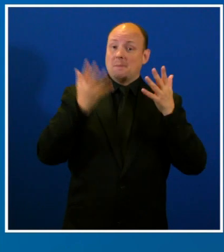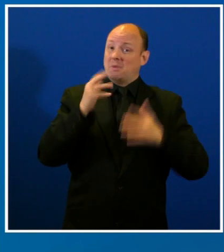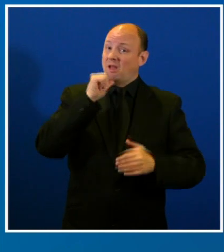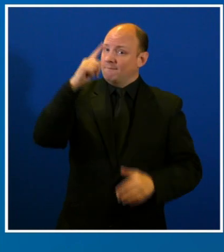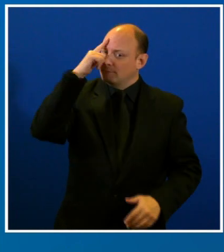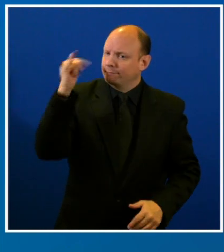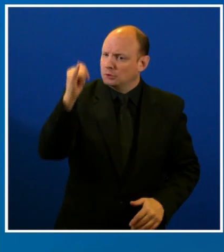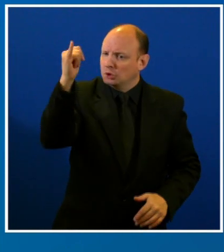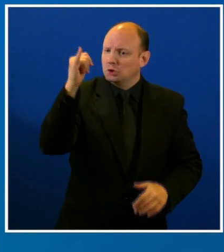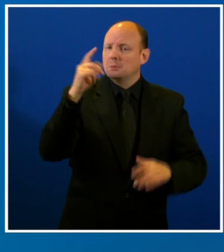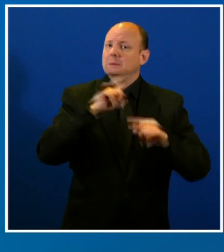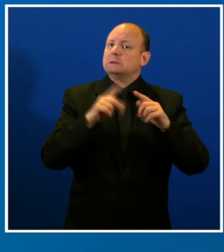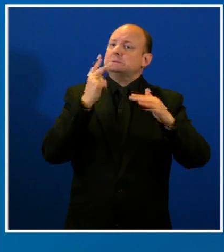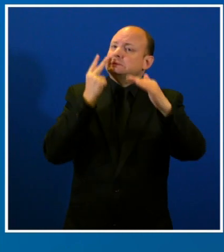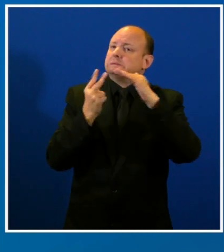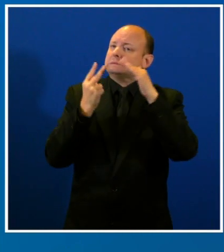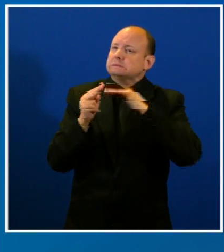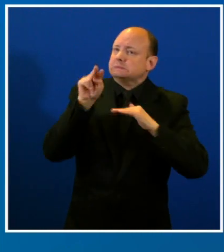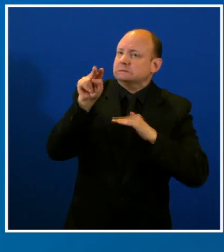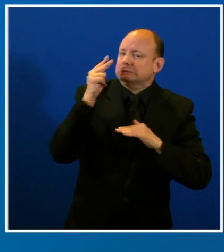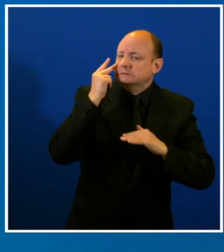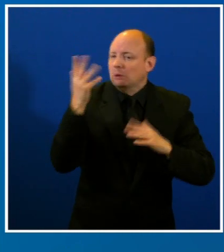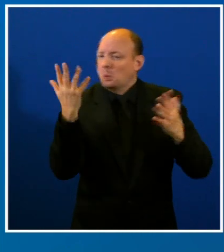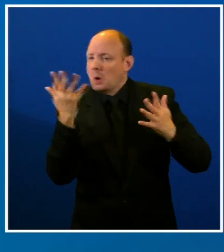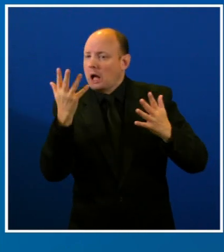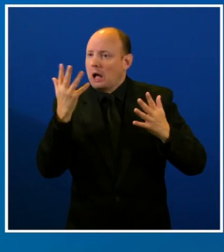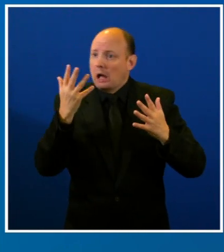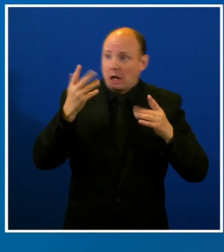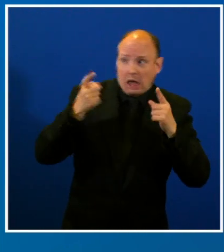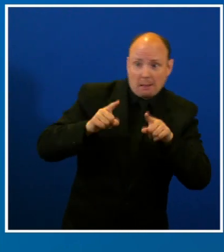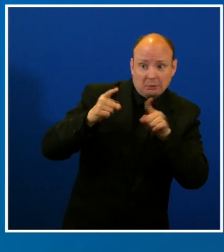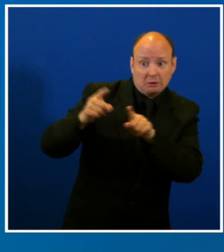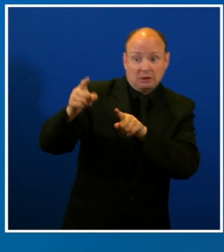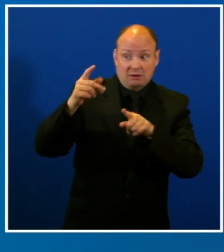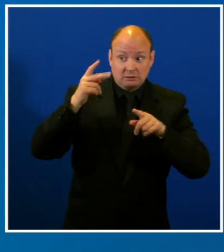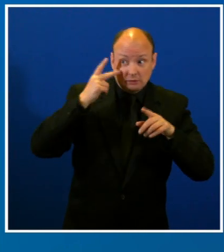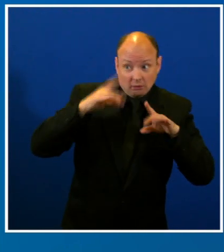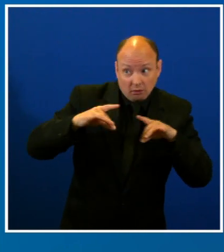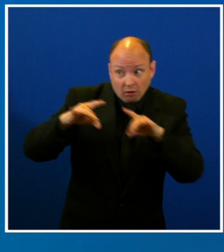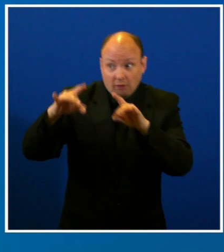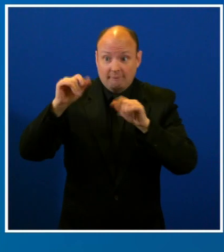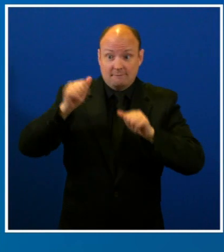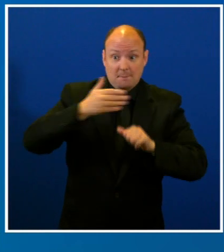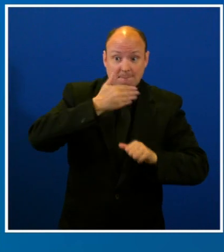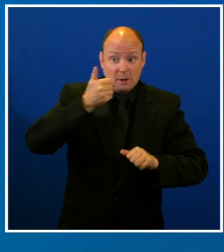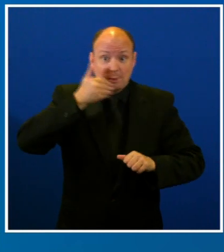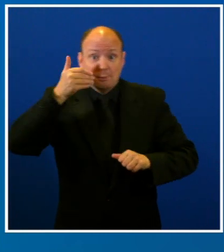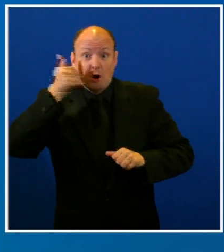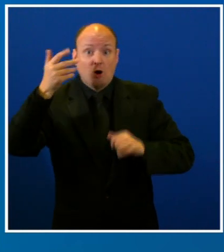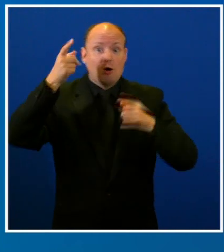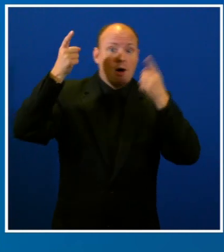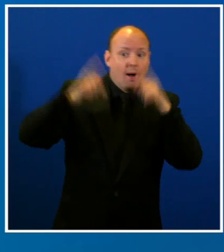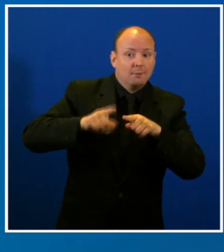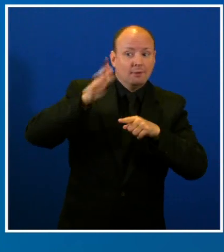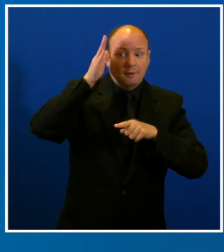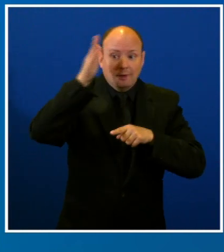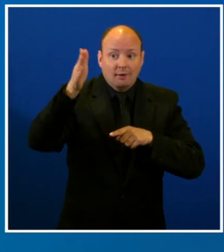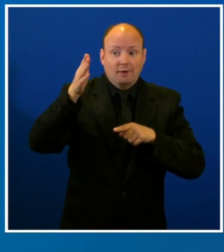Medical discoveries are providing better outcomes for those who do actually get the virus and the I'm sure you've